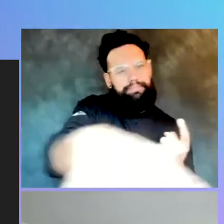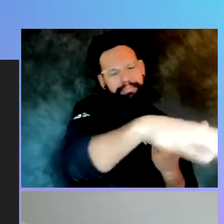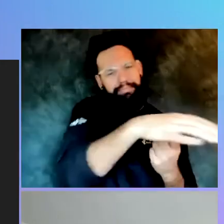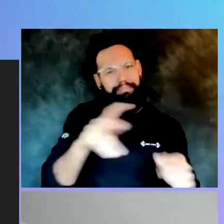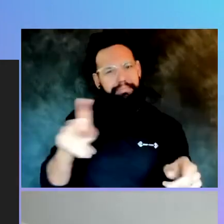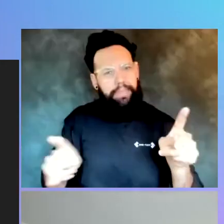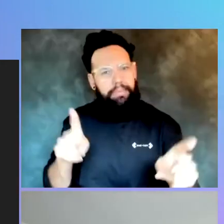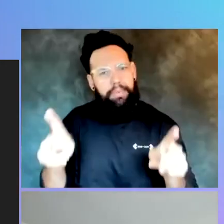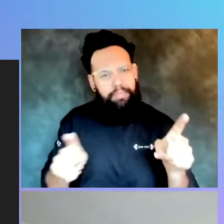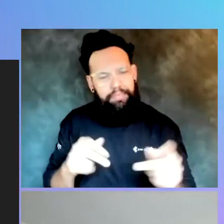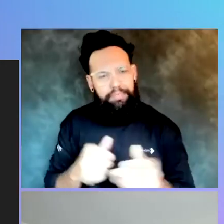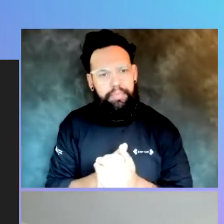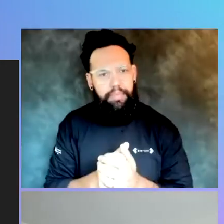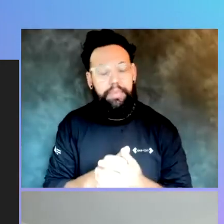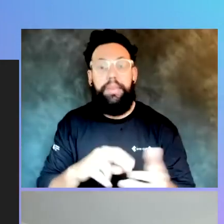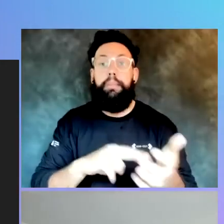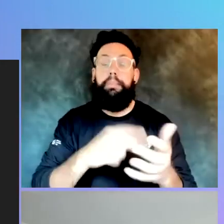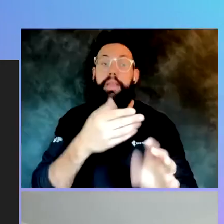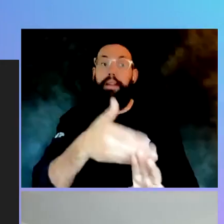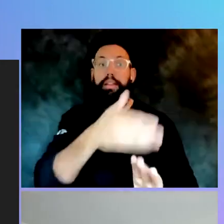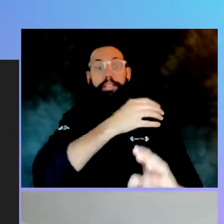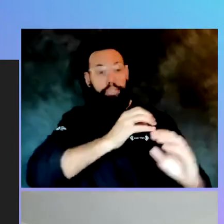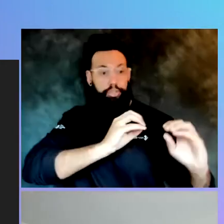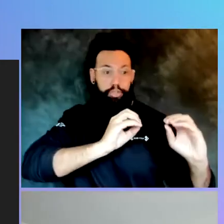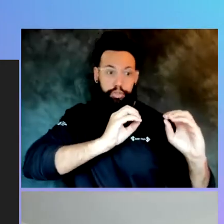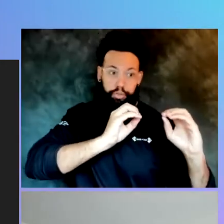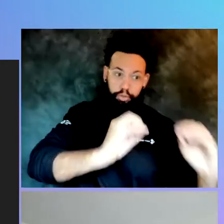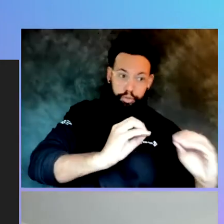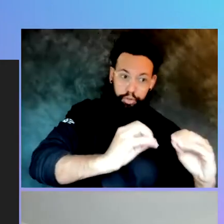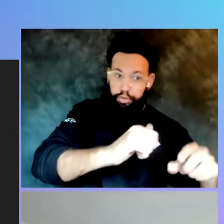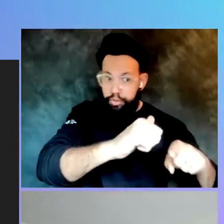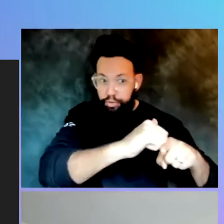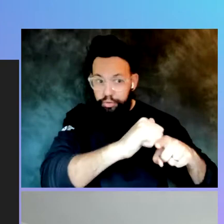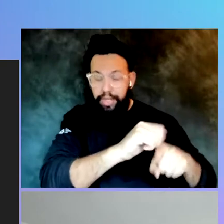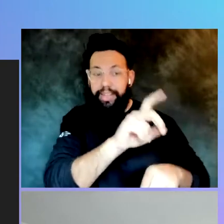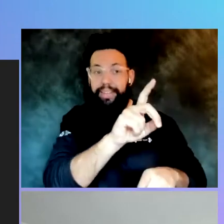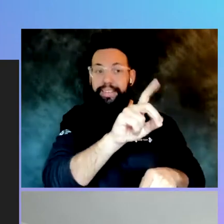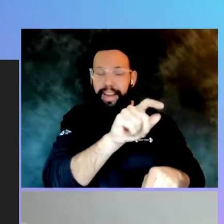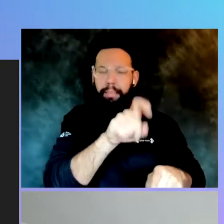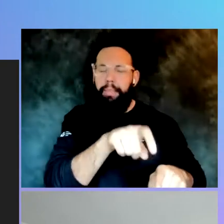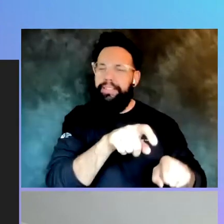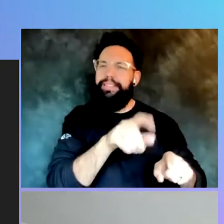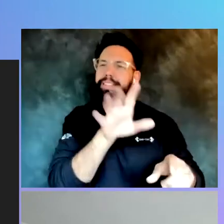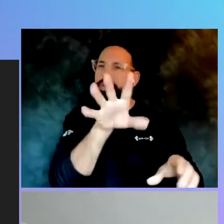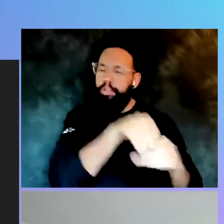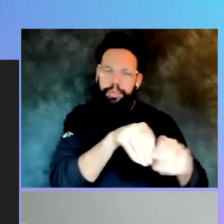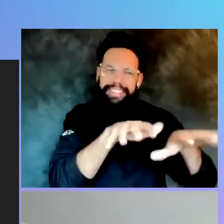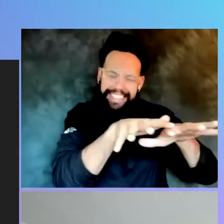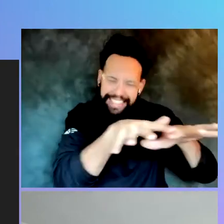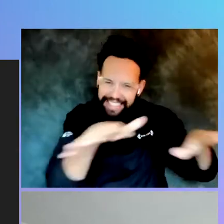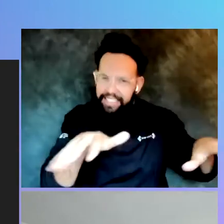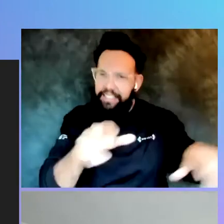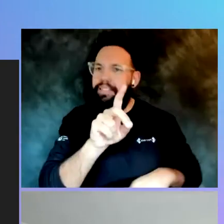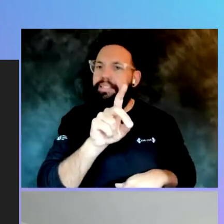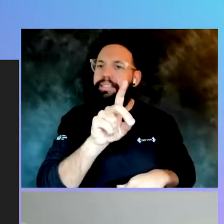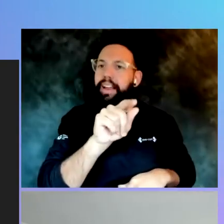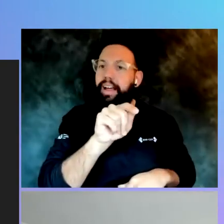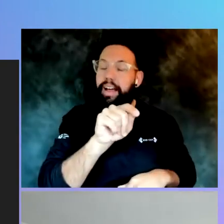wide range of people, including those with lived experiences, so